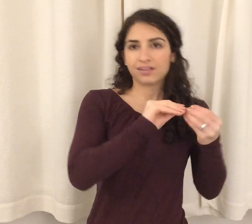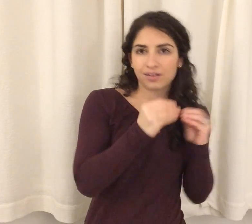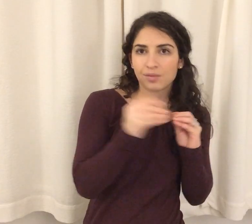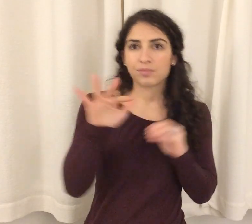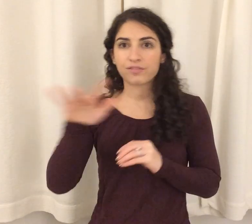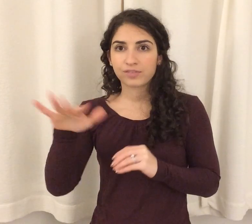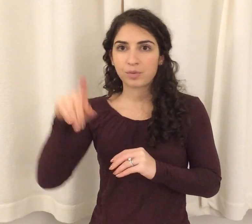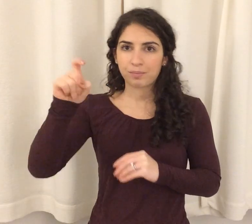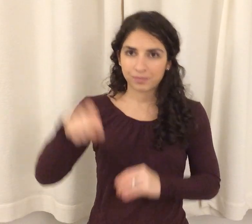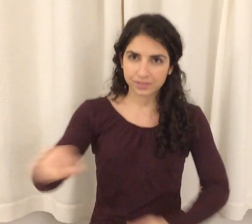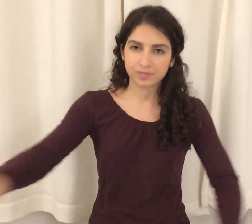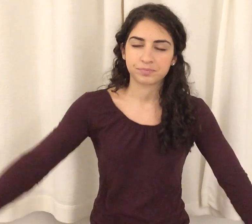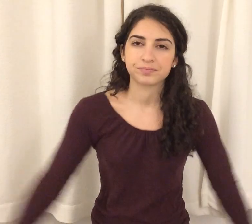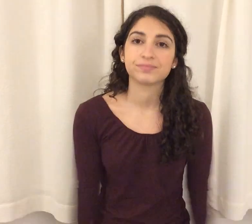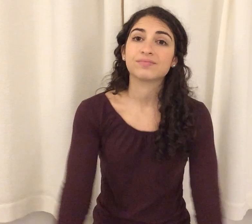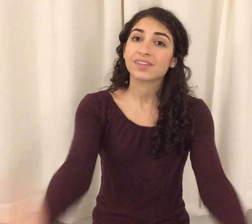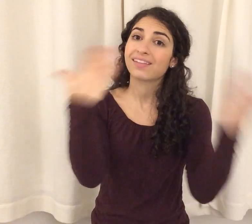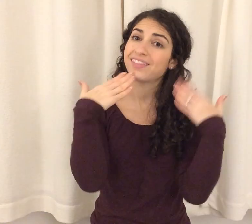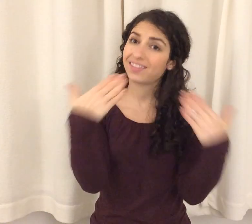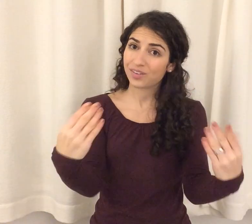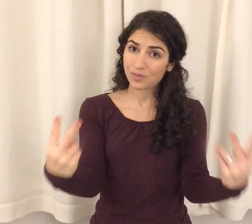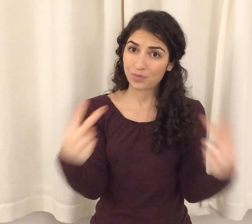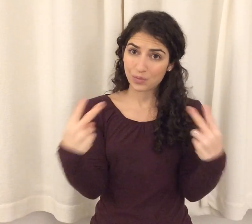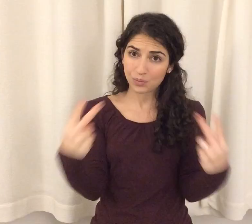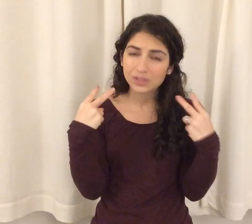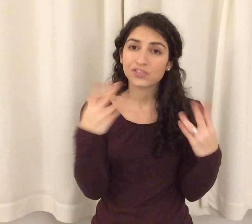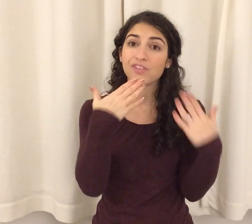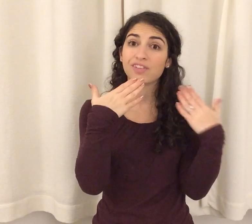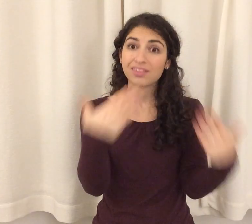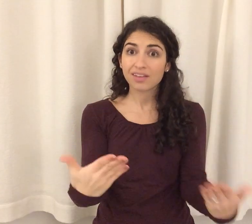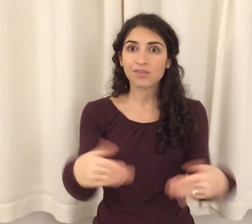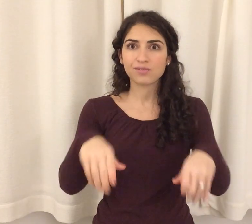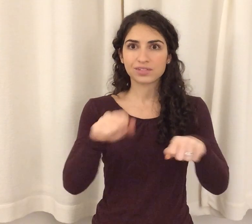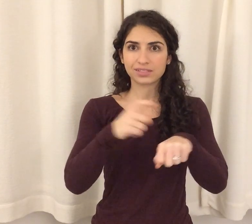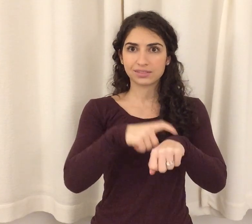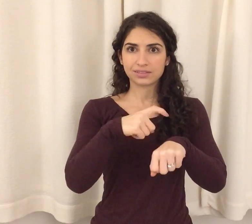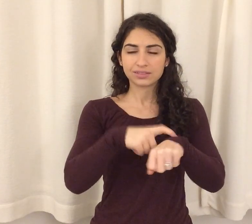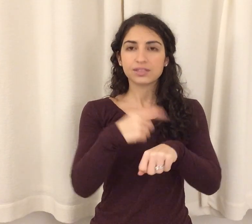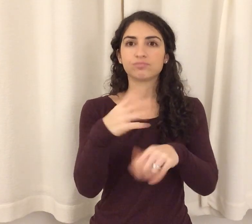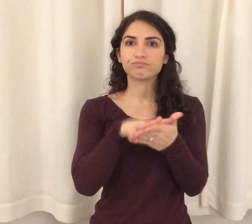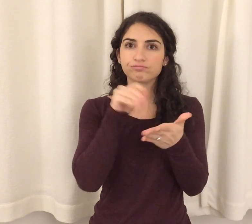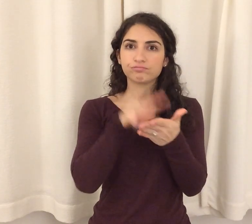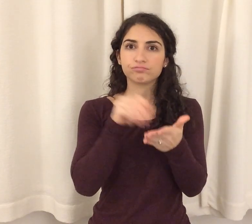and again: Numbers and fingerspelling, you should learn, as well. Thank you for watching, thank you for taking the time